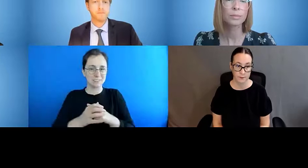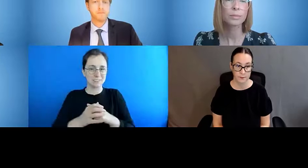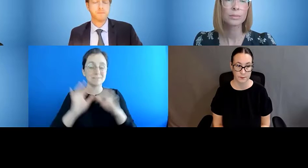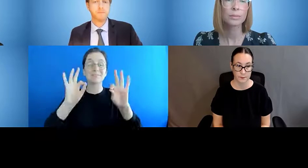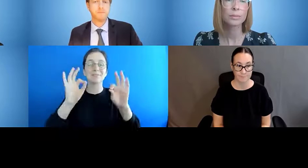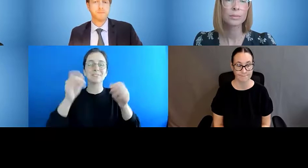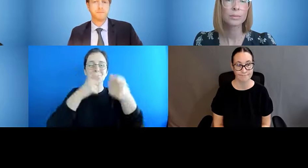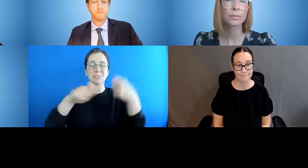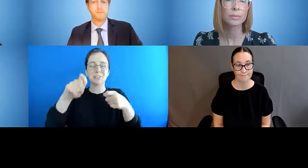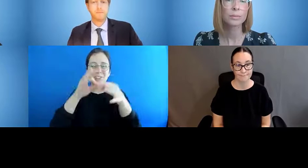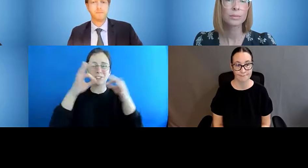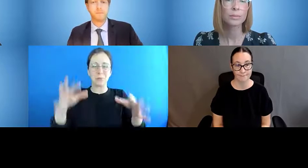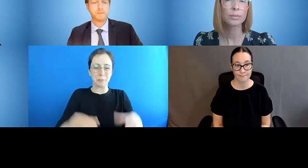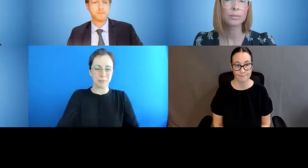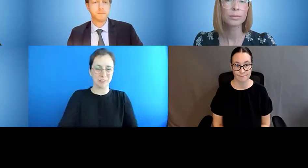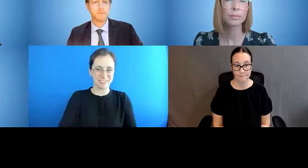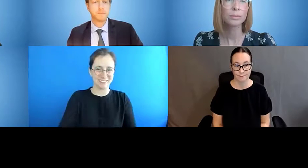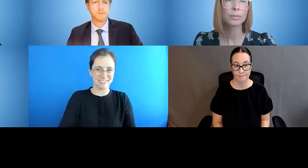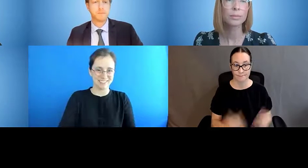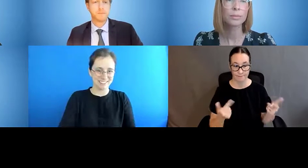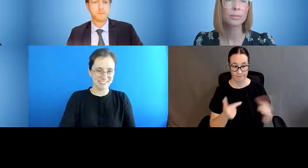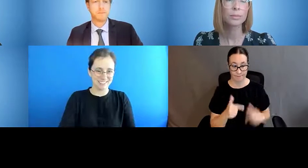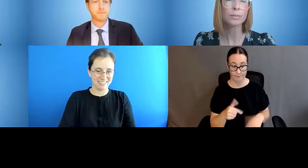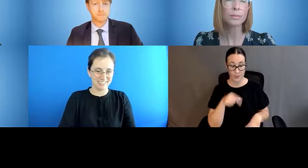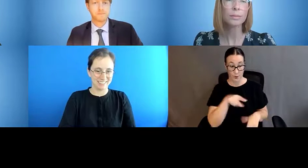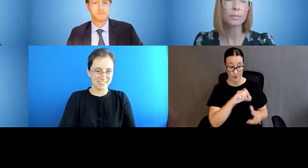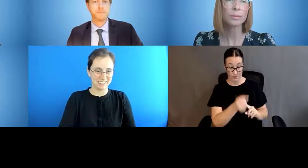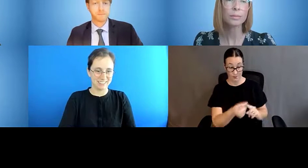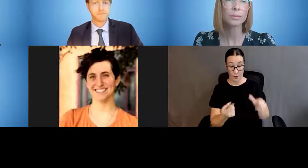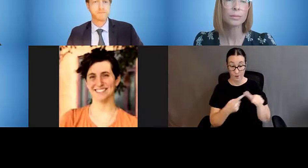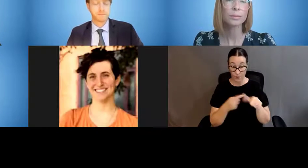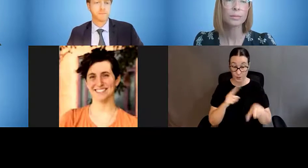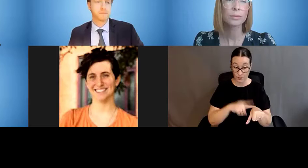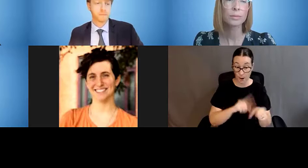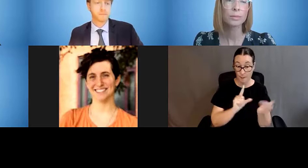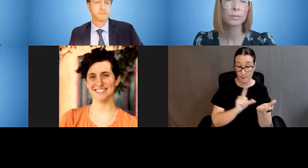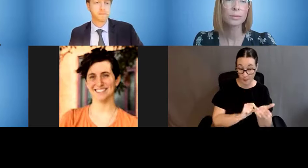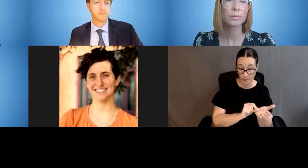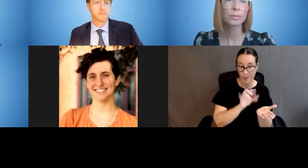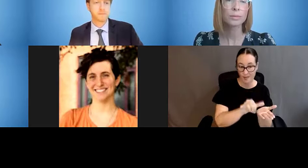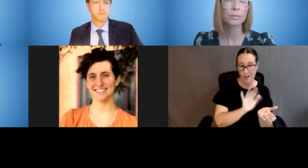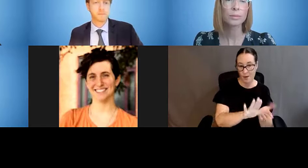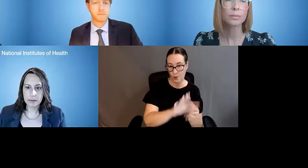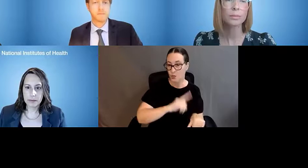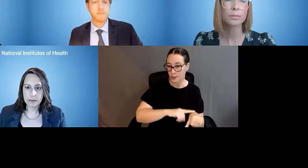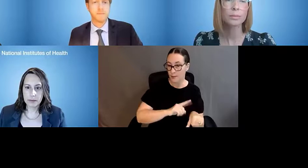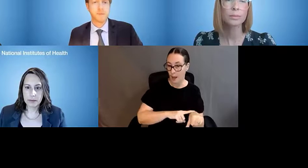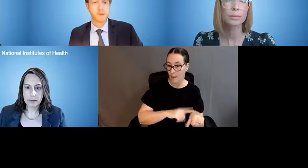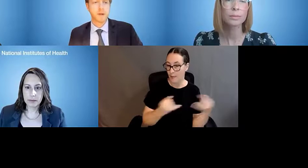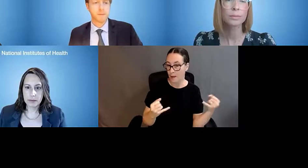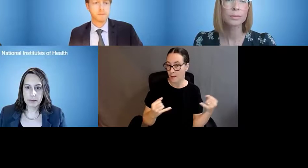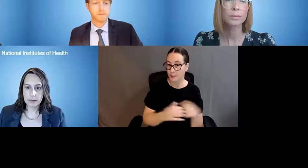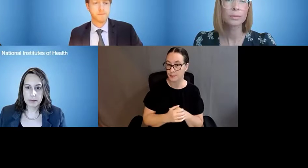Elyse Sullivan: Great, so in this case, it would be -- The first time you publish on it, that's your time point? Taunton Paine: That's right.